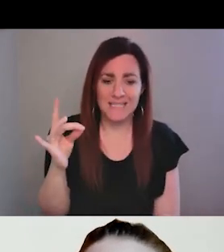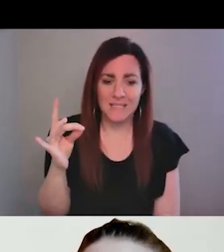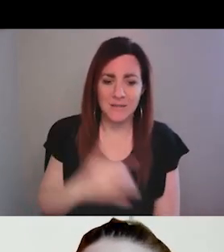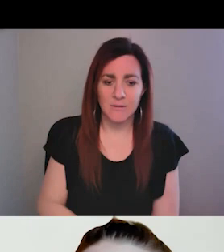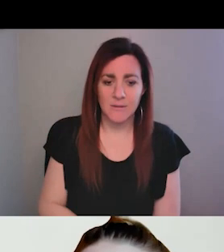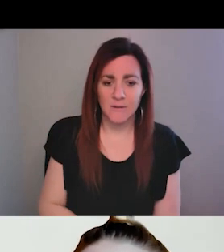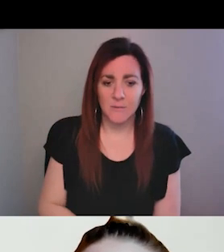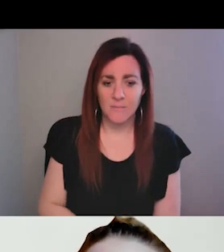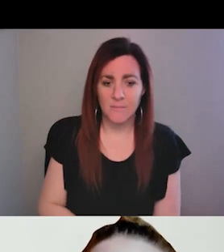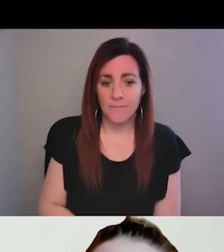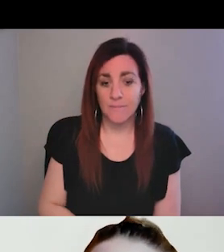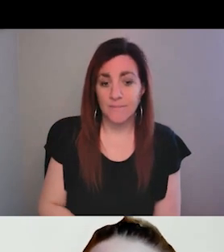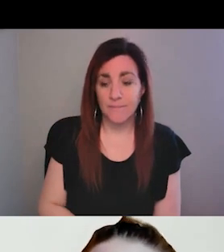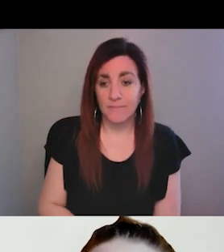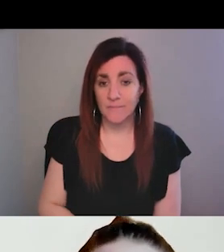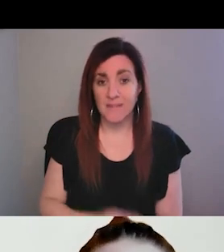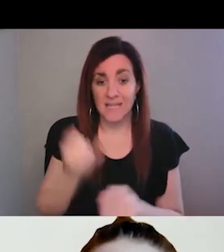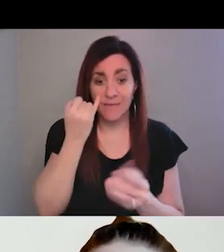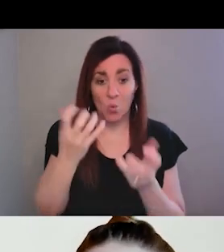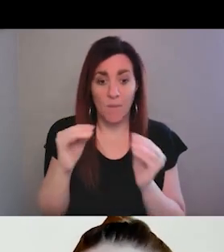ARE UNDERSTAND IN DOING DEEPER DIVES ON ANY OF THE BILLS